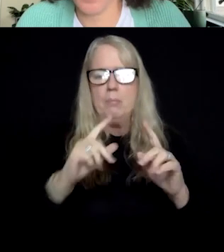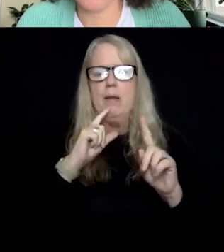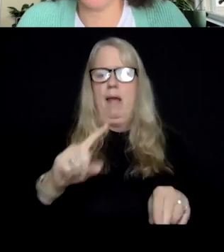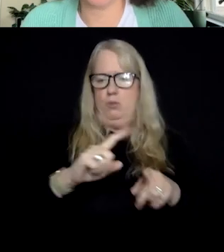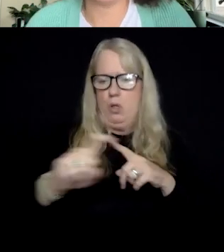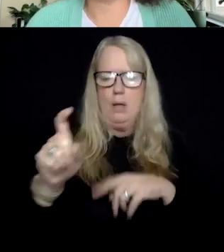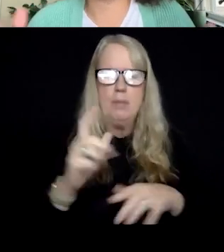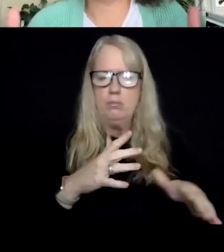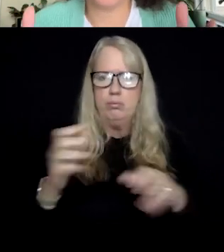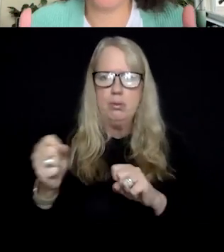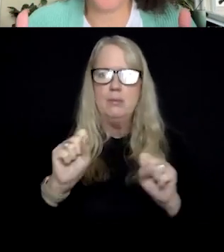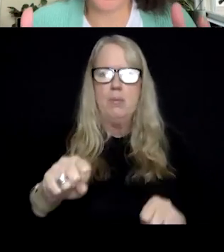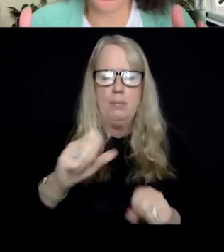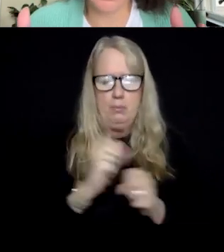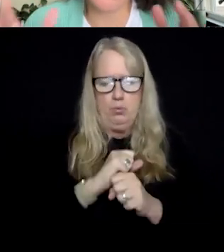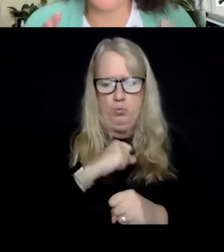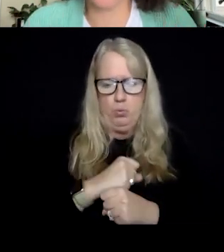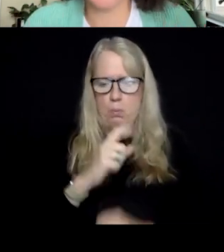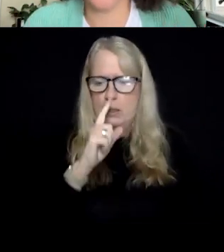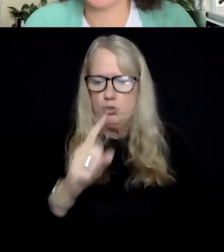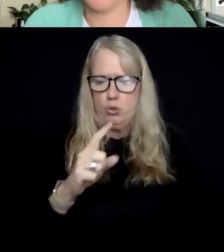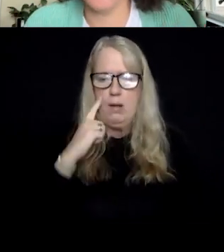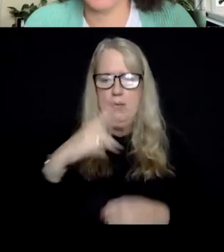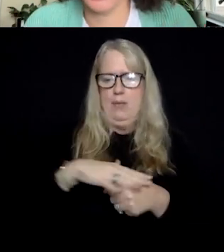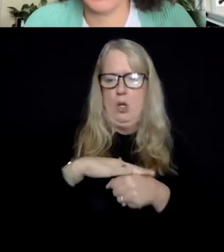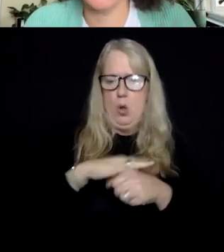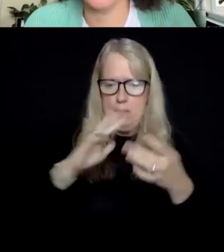POSSIBLE AND ENSURING THAT THE LOCAL NETWORKS HAS A SHOT AT